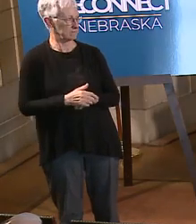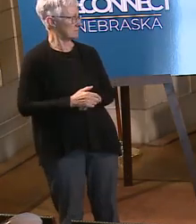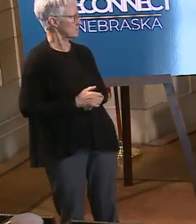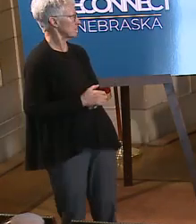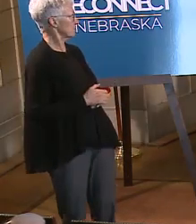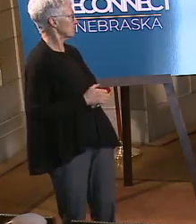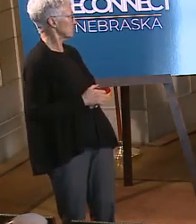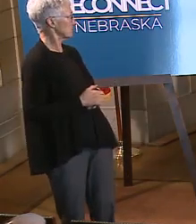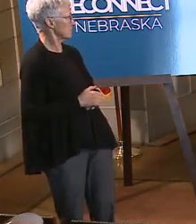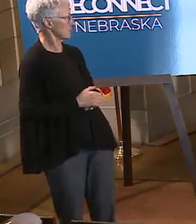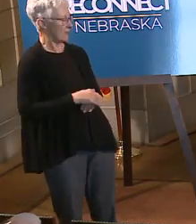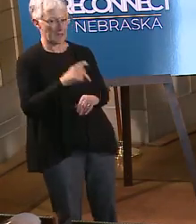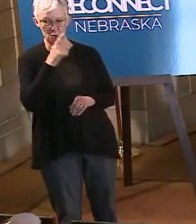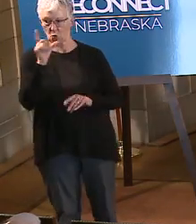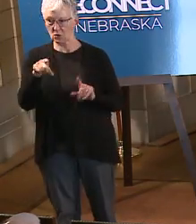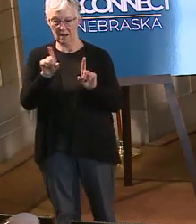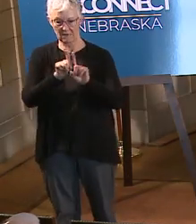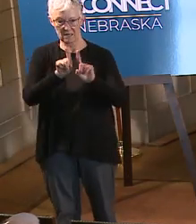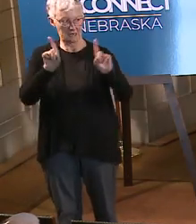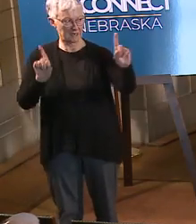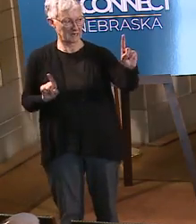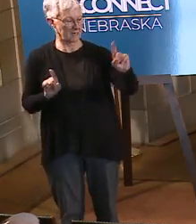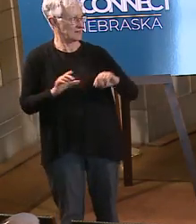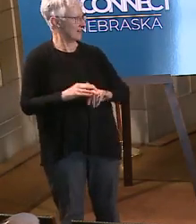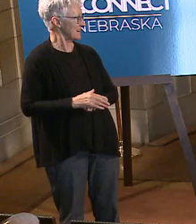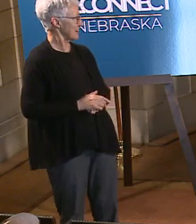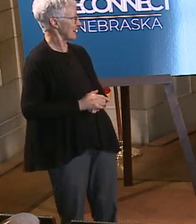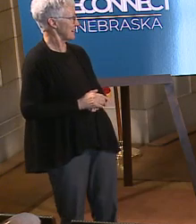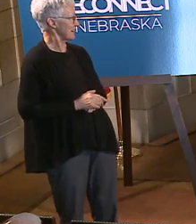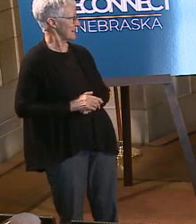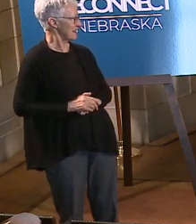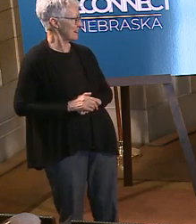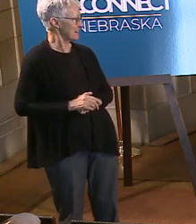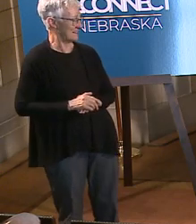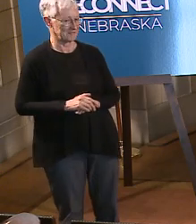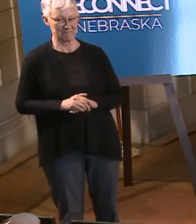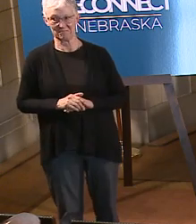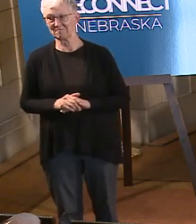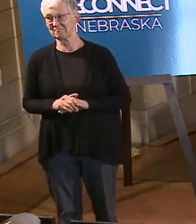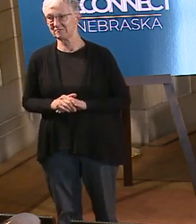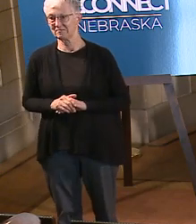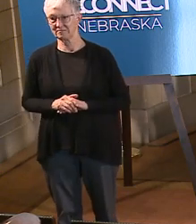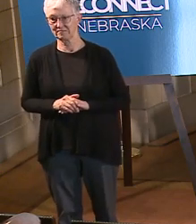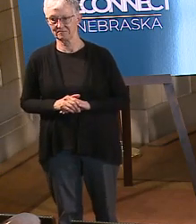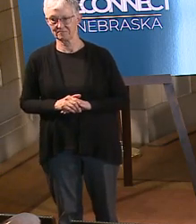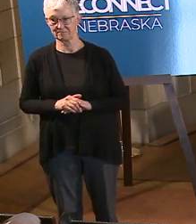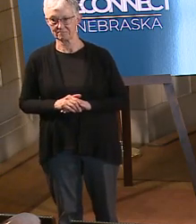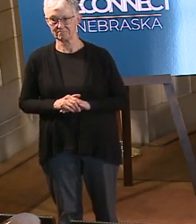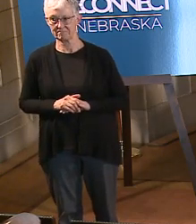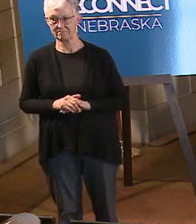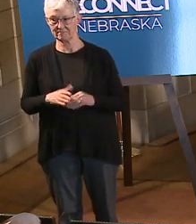TO RETURN TO NORMALCY. SUZANNE.